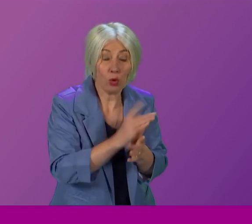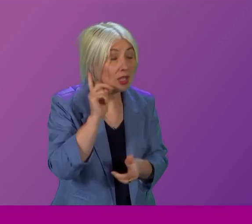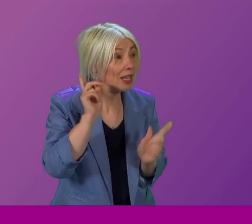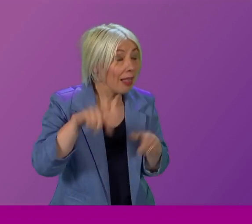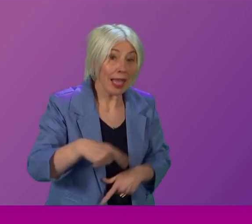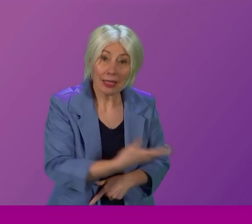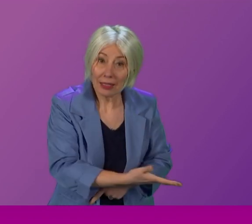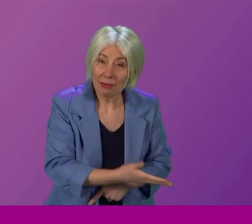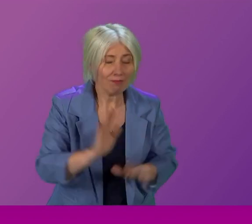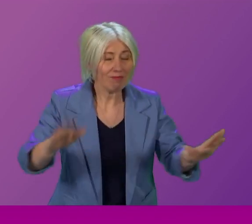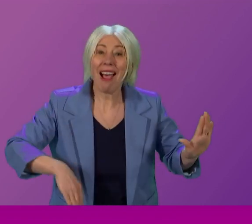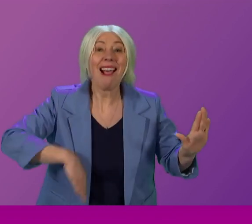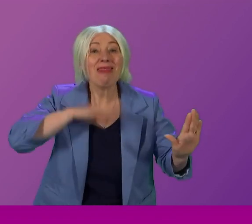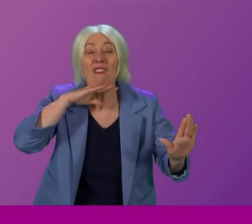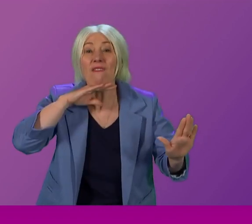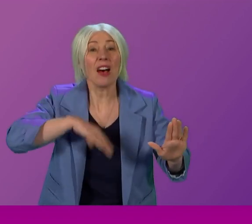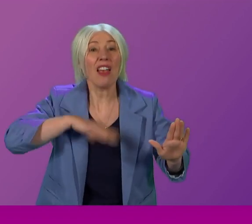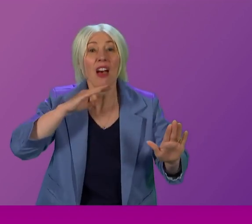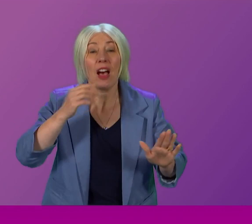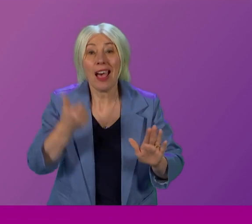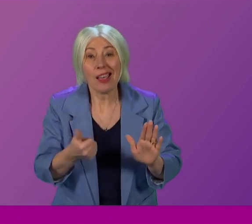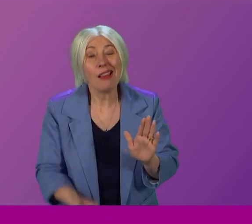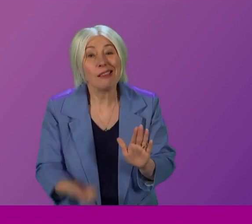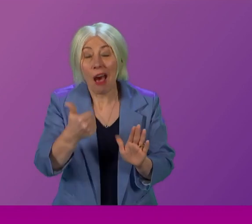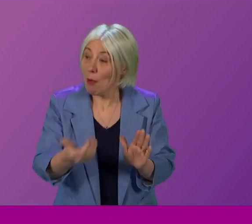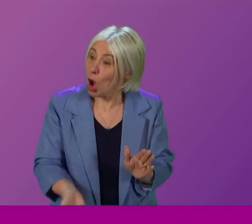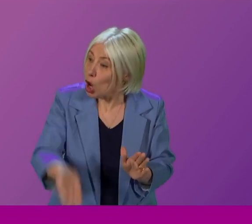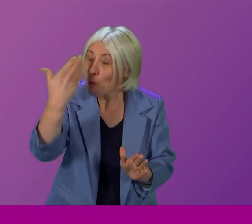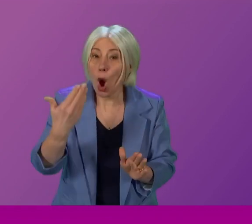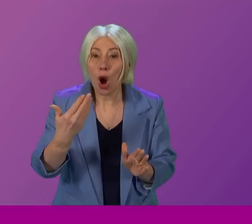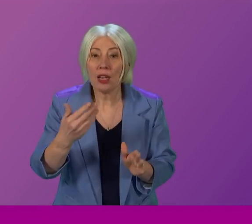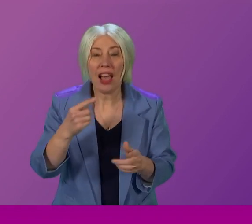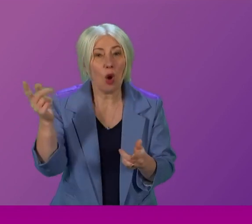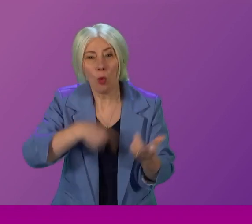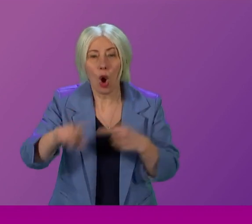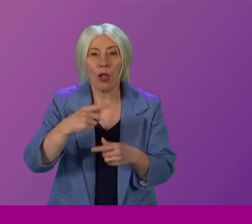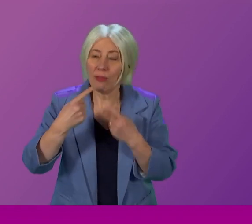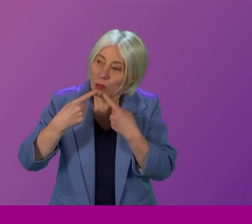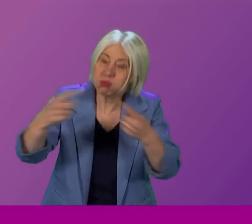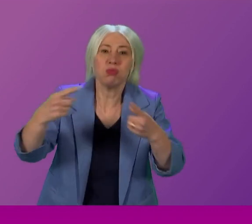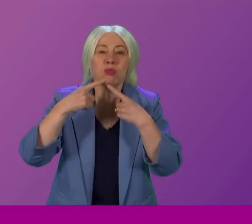Enough is enough. Members need to get off their backs and speak out against this First Minister, because, across the country,